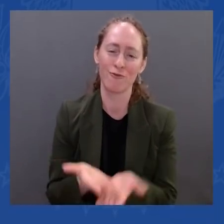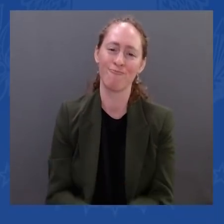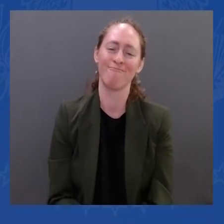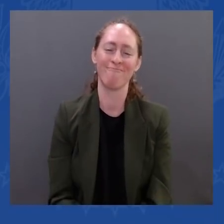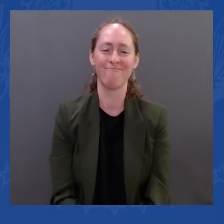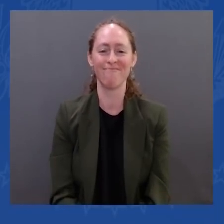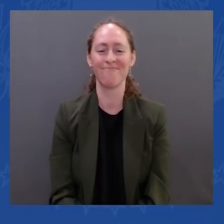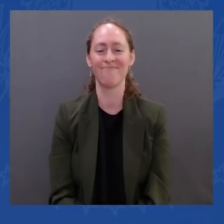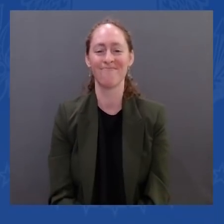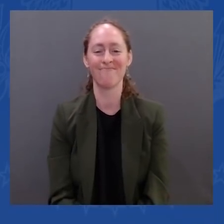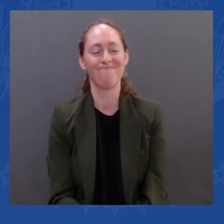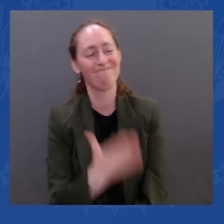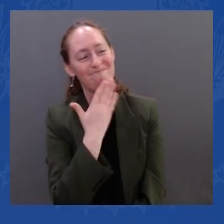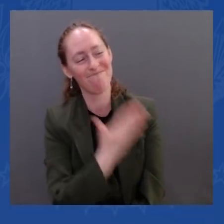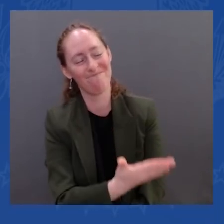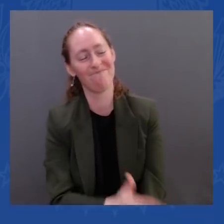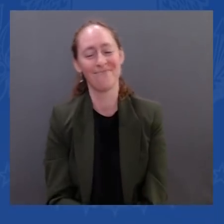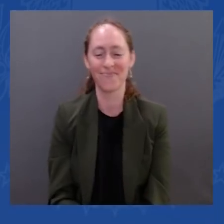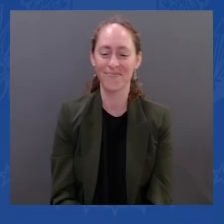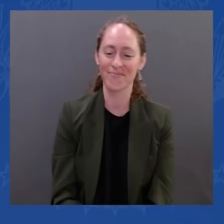We will now accept questions from the press.